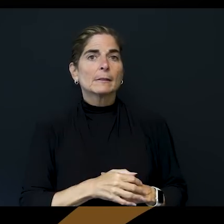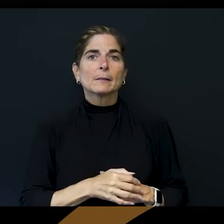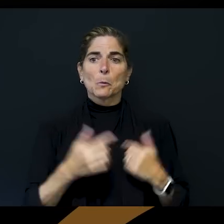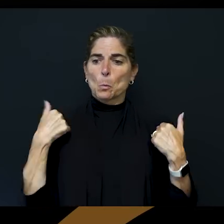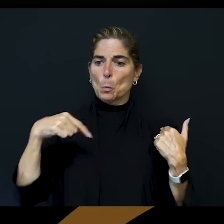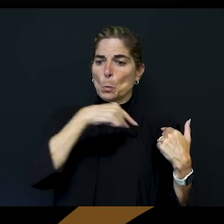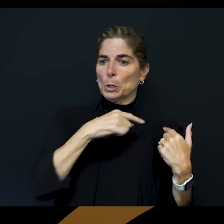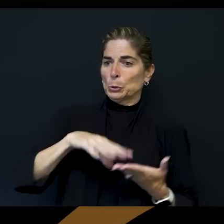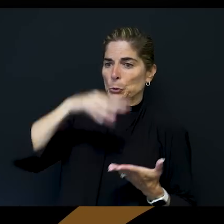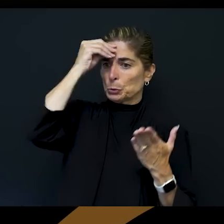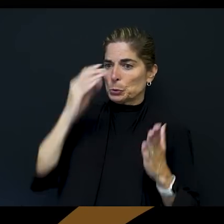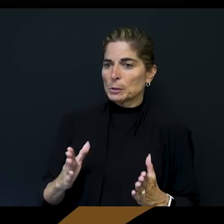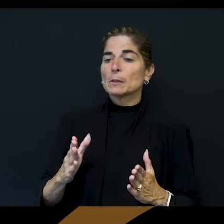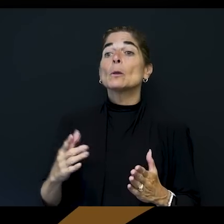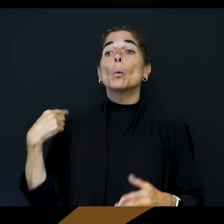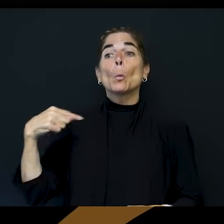We are The Viscardi Center.